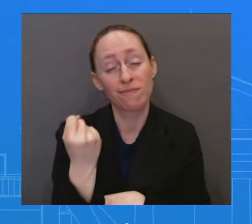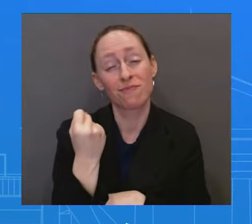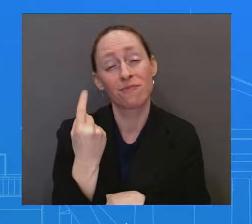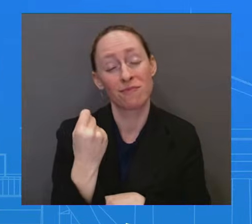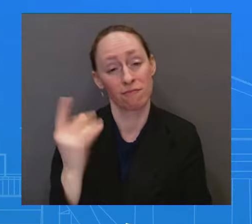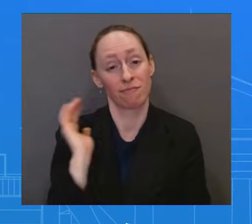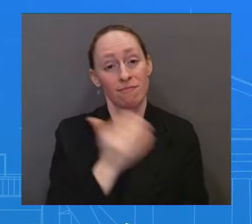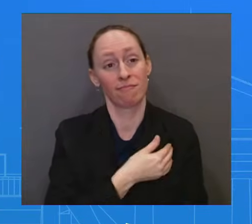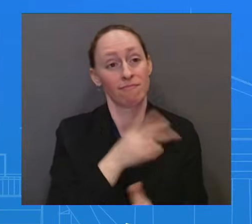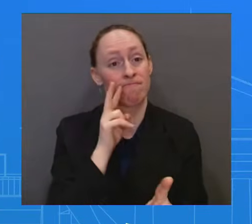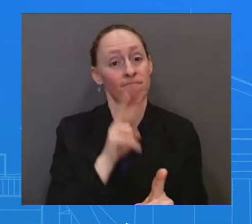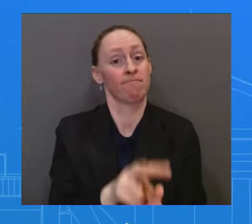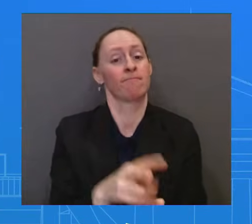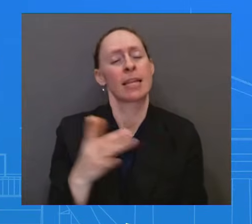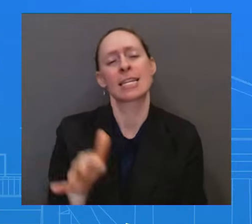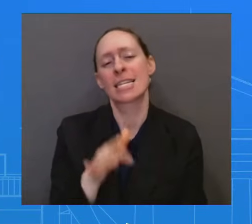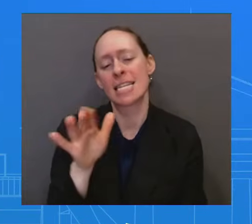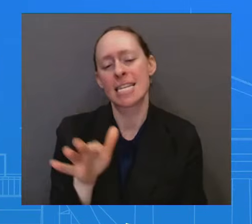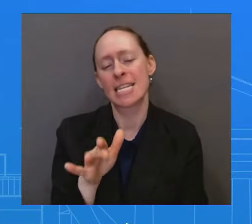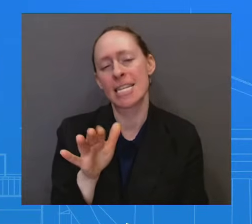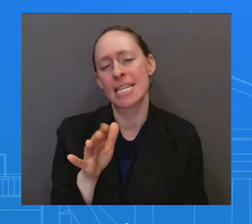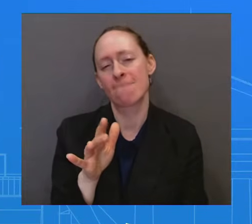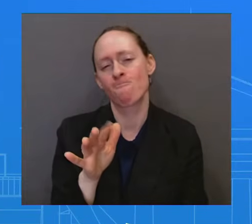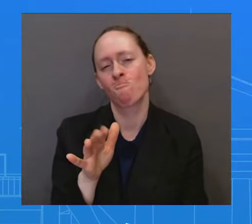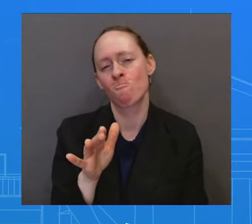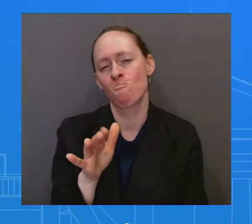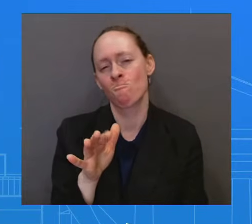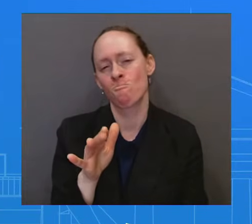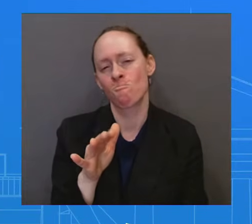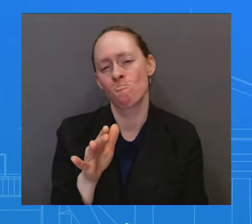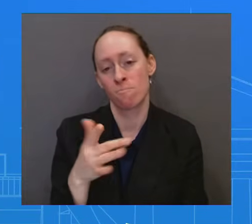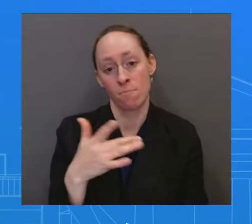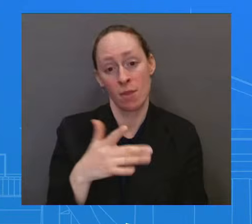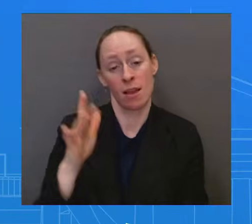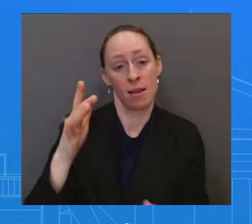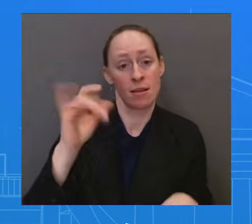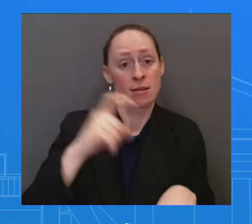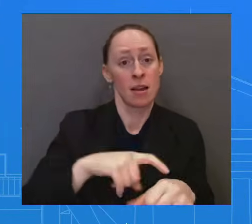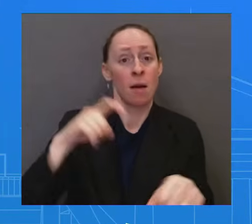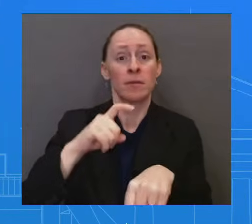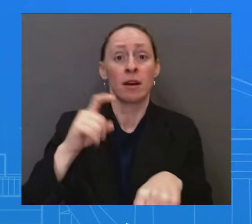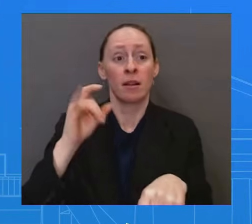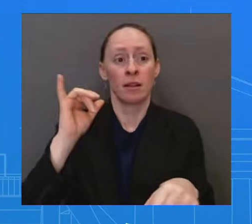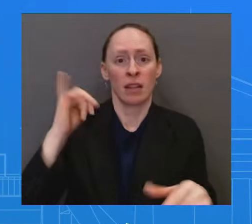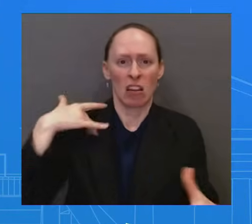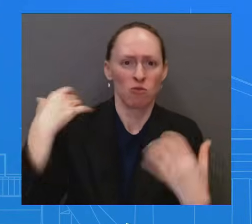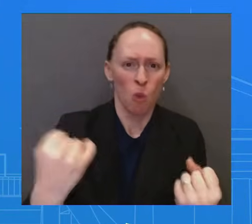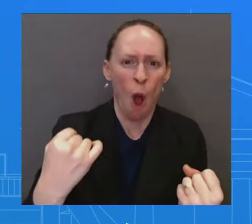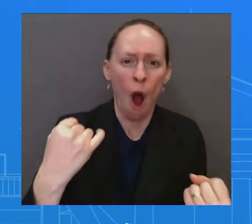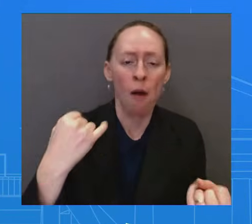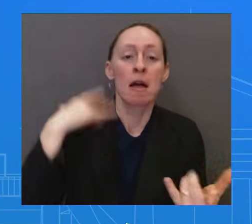you know, in the near future is the best possible outcome. The Press: Point of clarification on the President's comments yesterday on Venezuela.